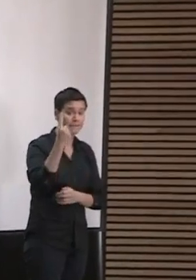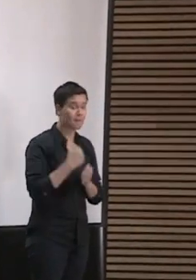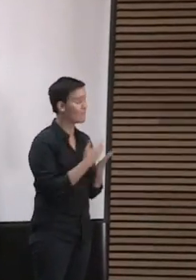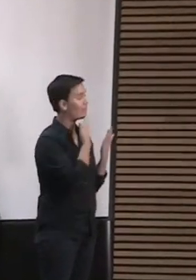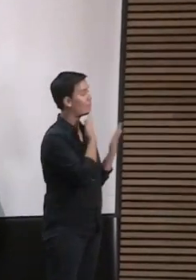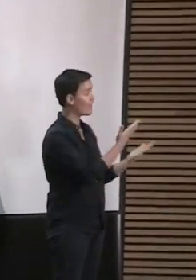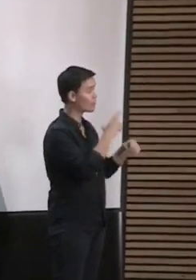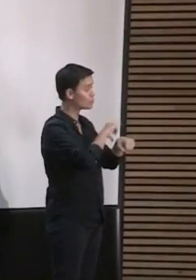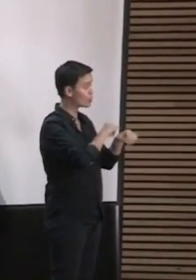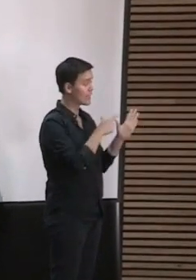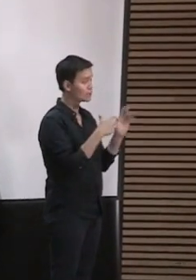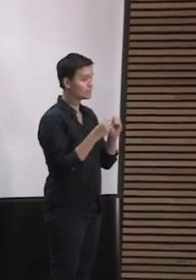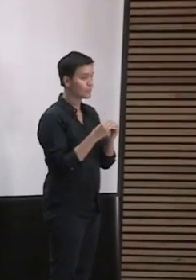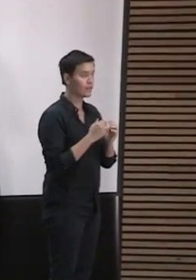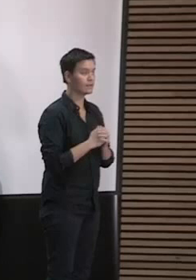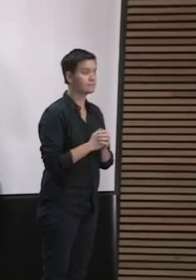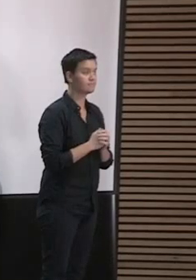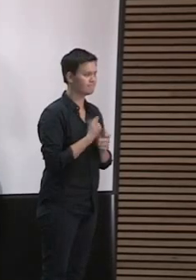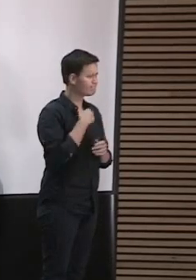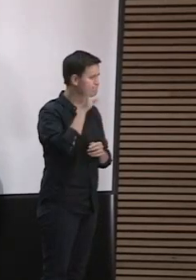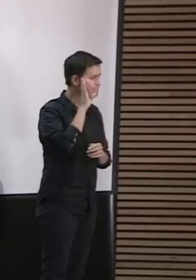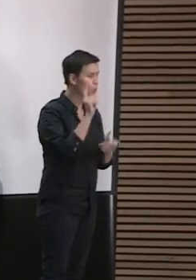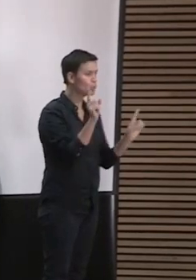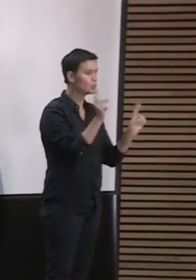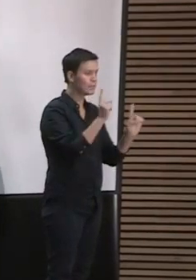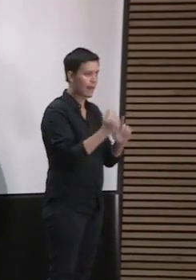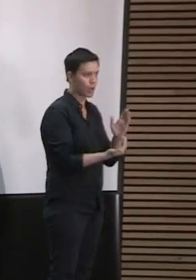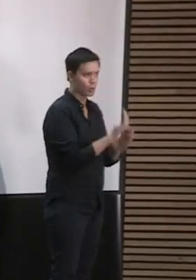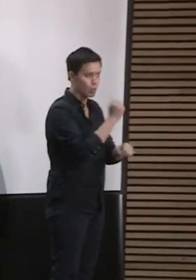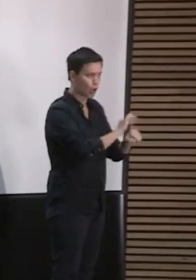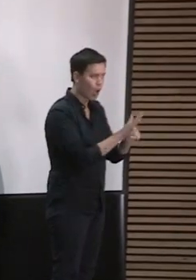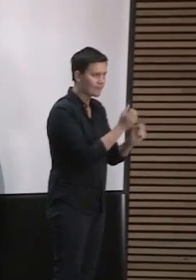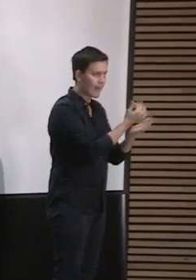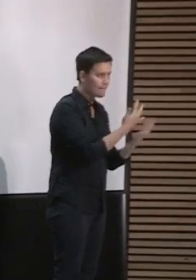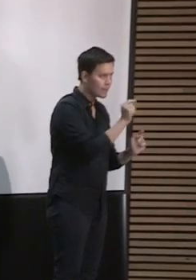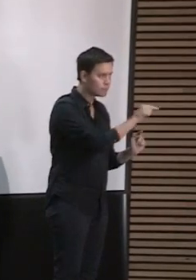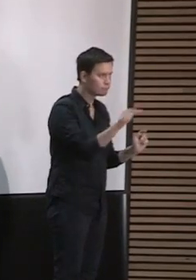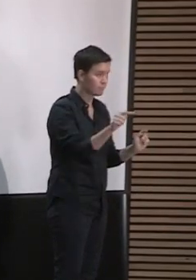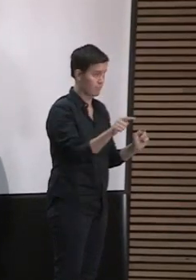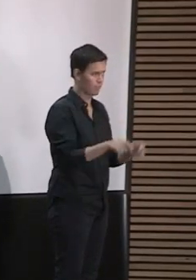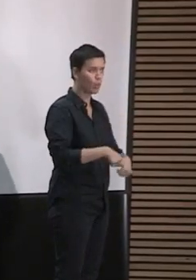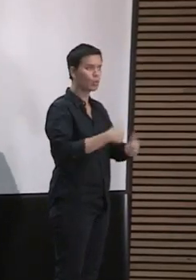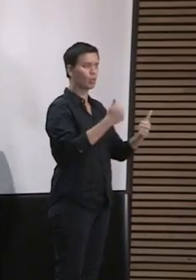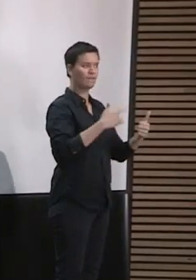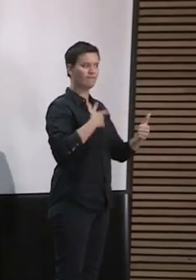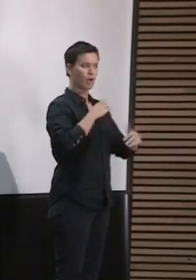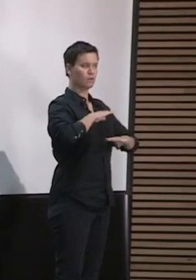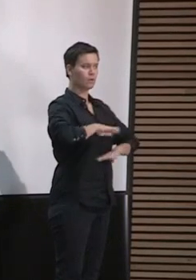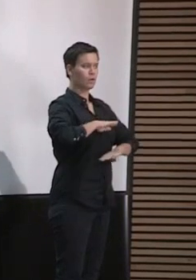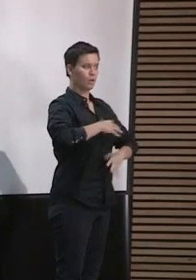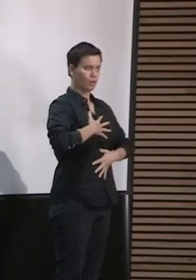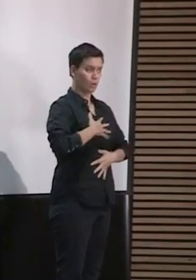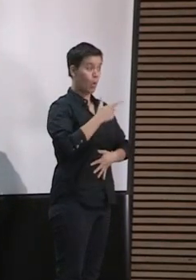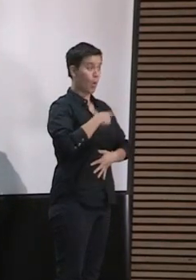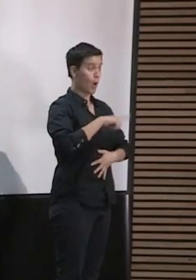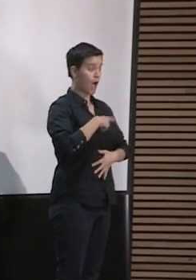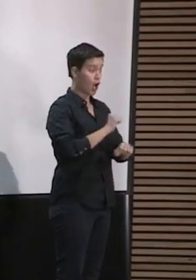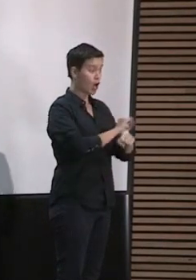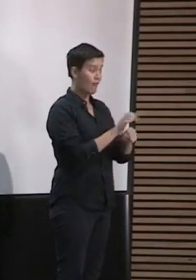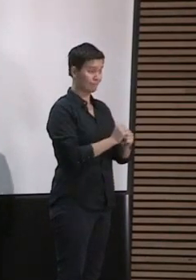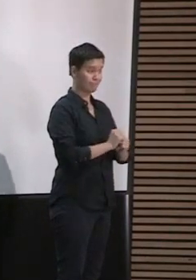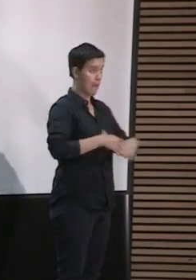you, PM. -- >>JACINDA ARDERN:,